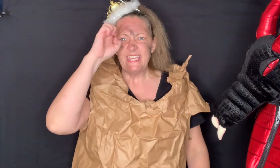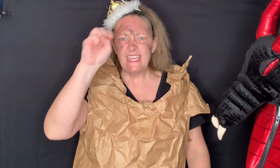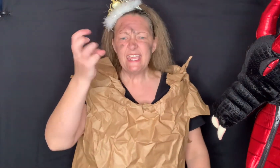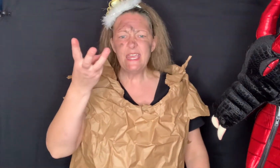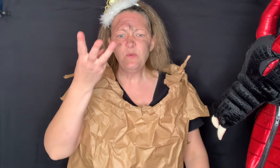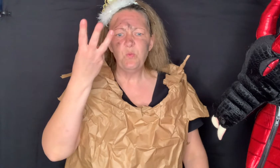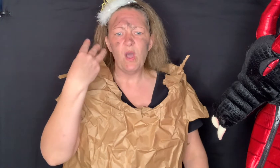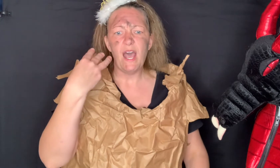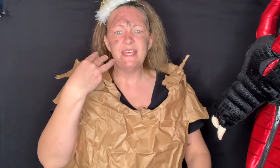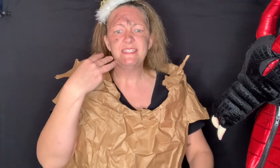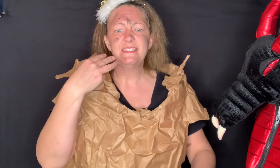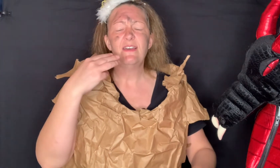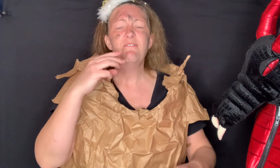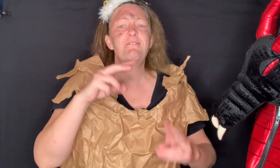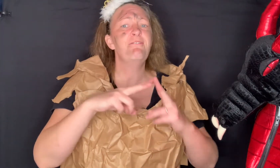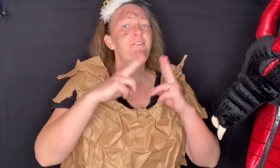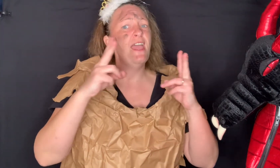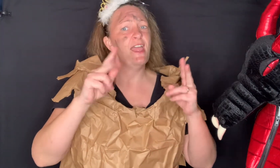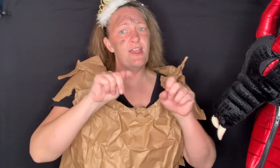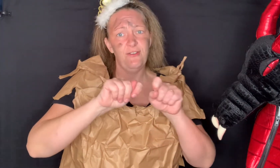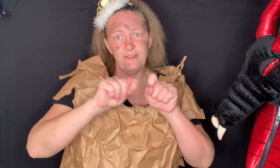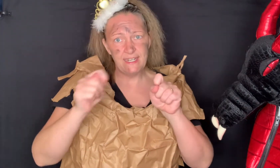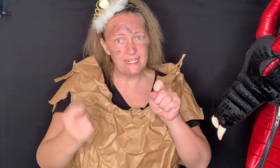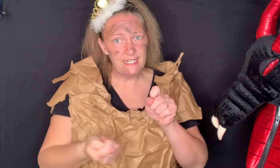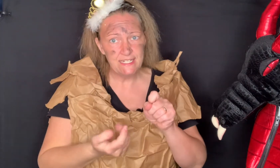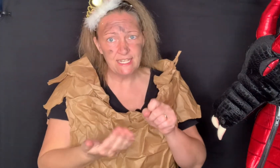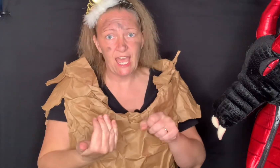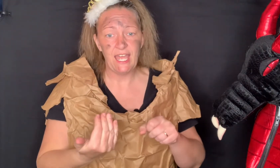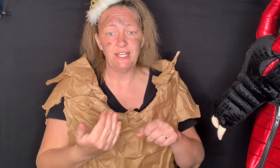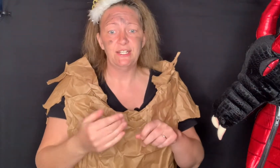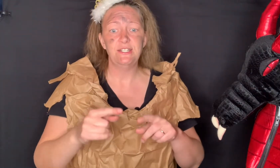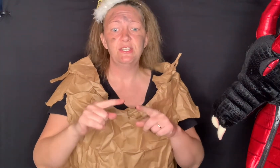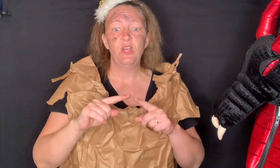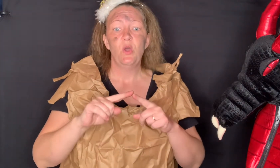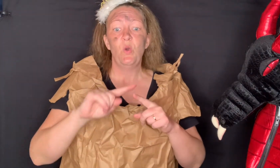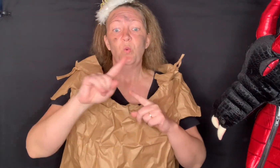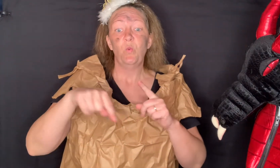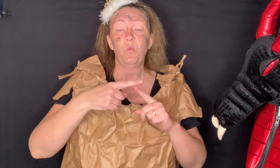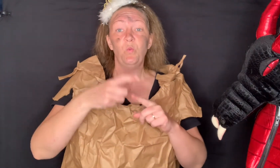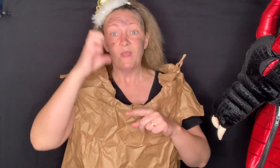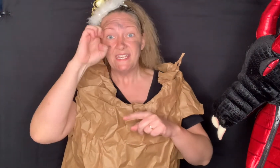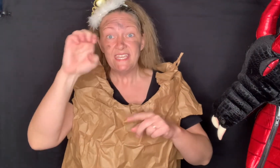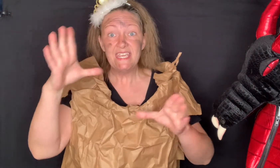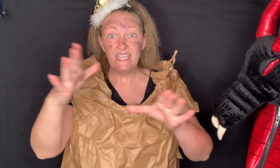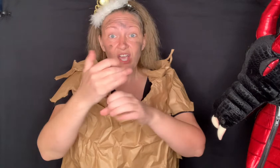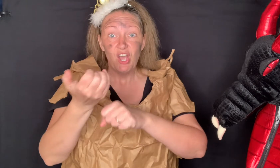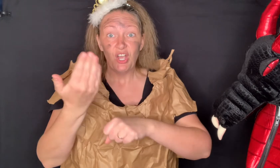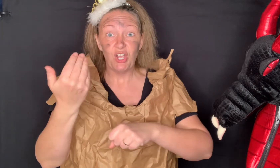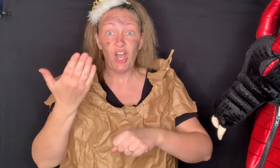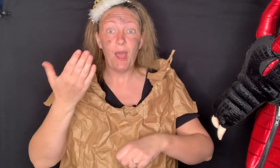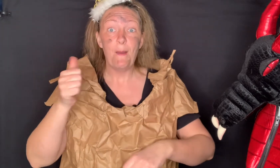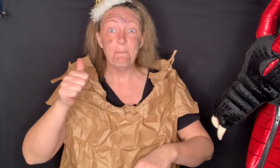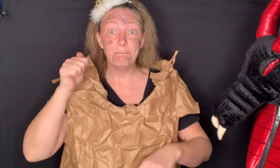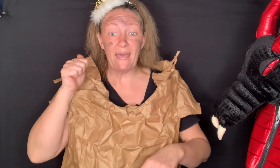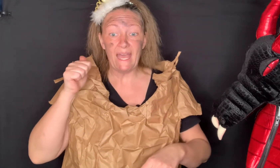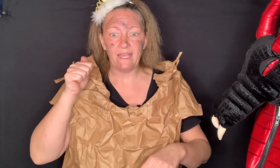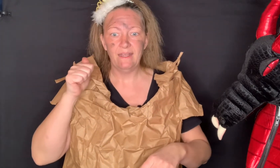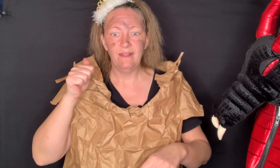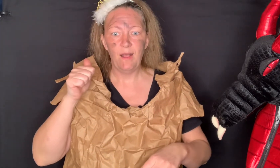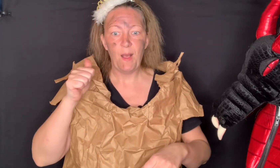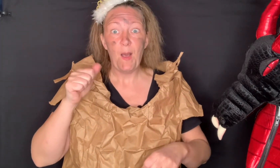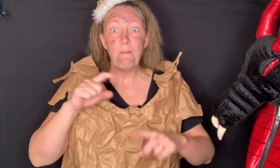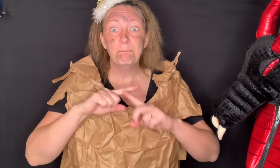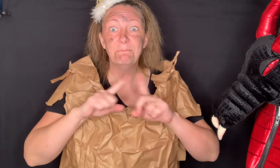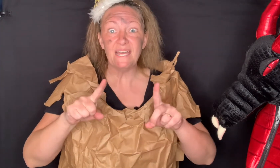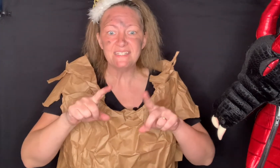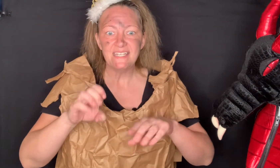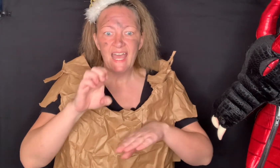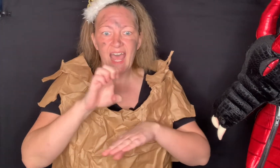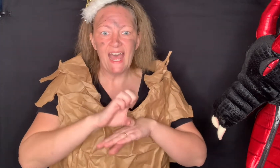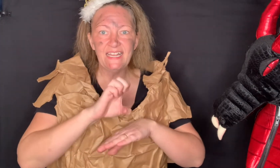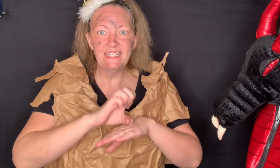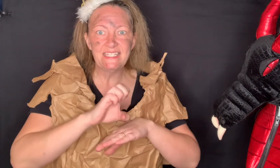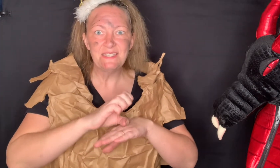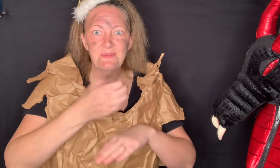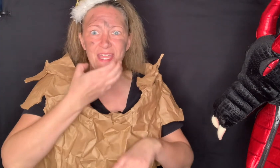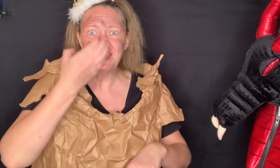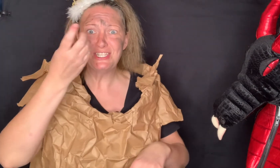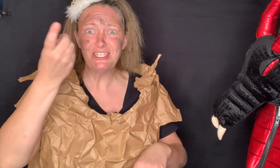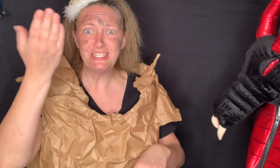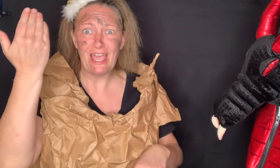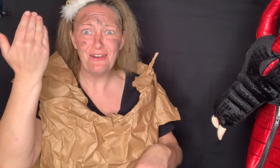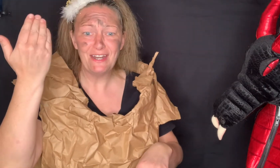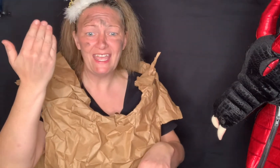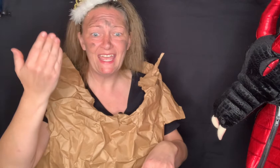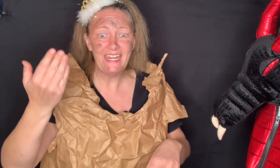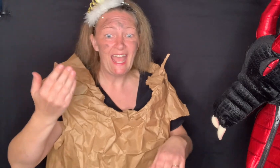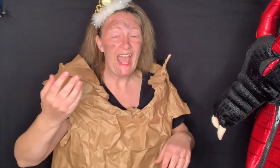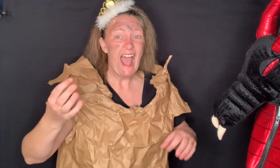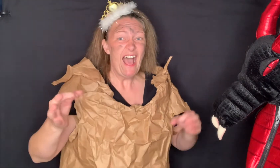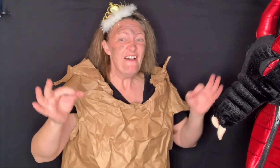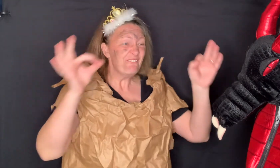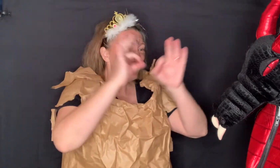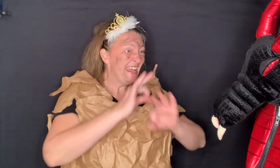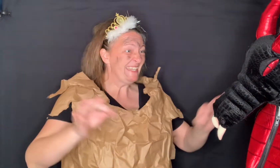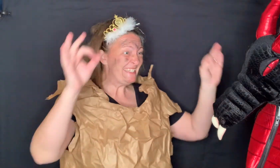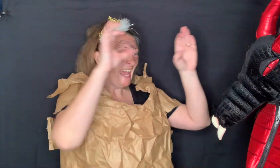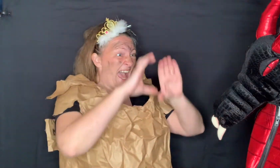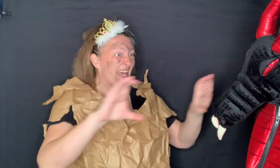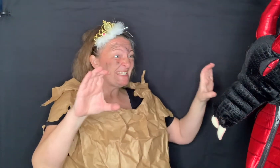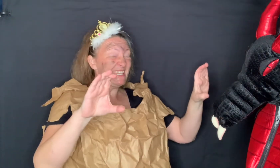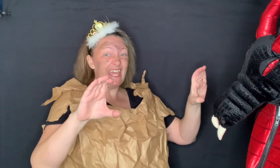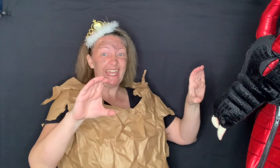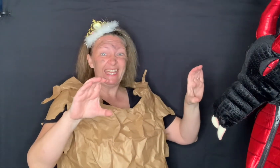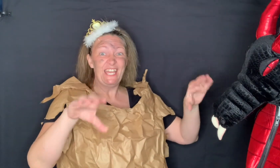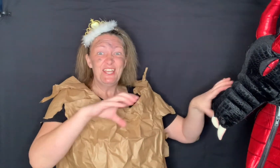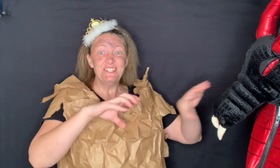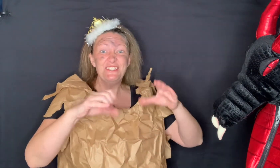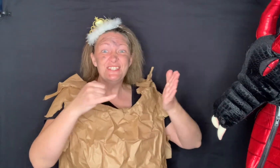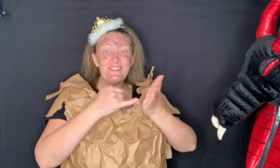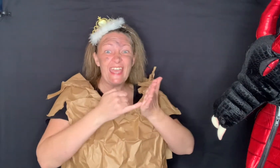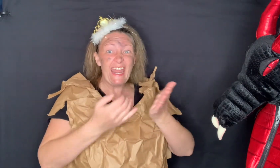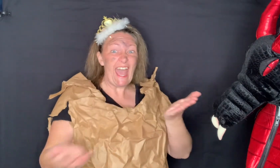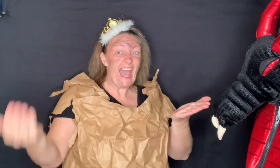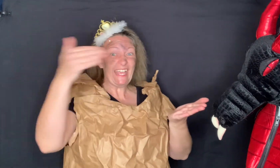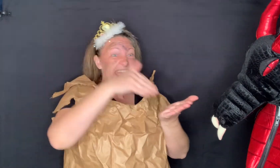He was very tired when he got back, but Elizabeth shouted, "Fantastic, do it again!"